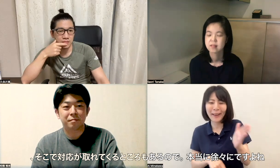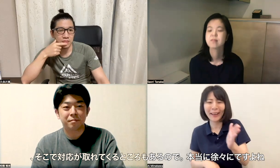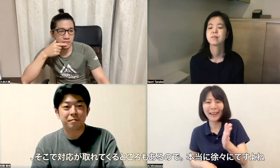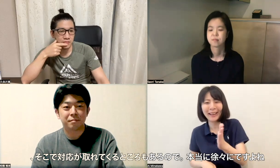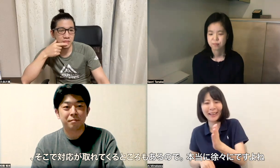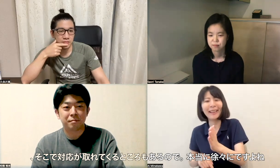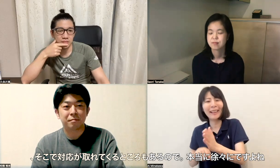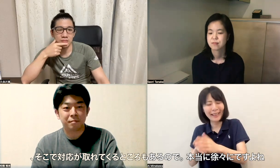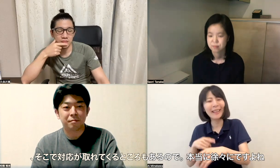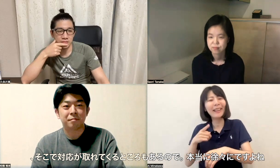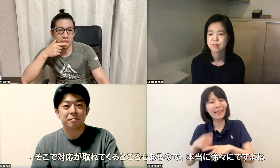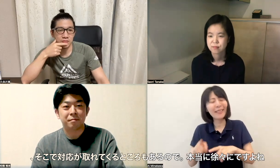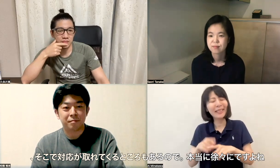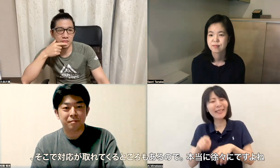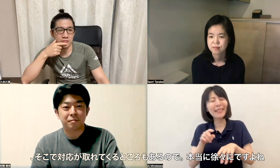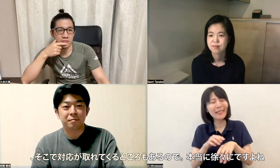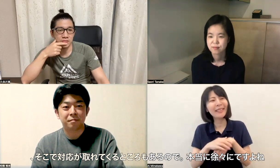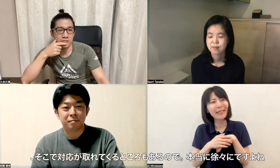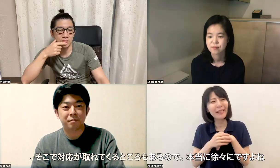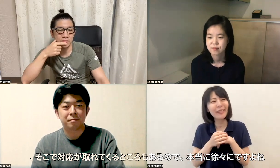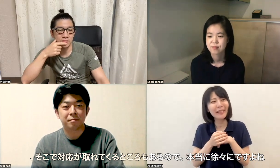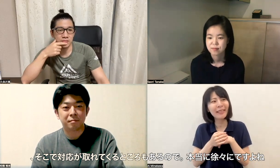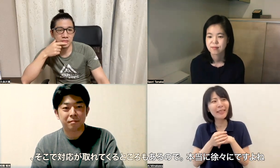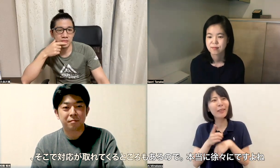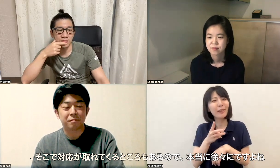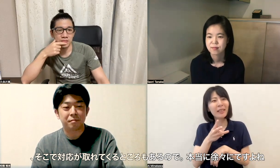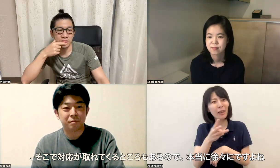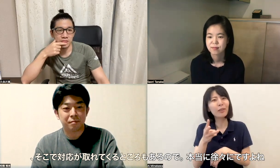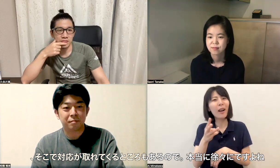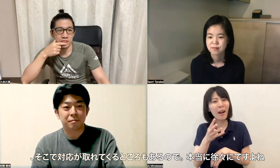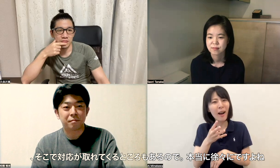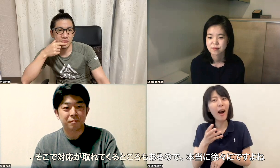I could guess what the contents were. It's really gradual.